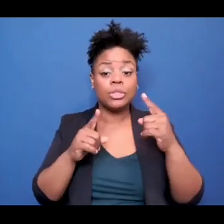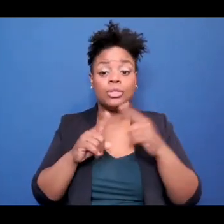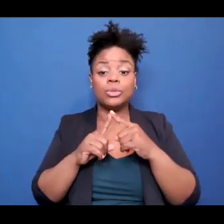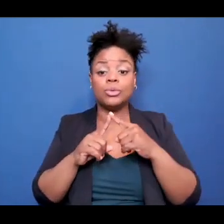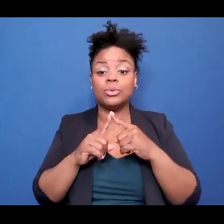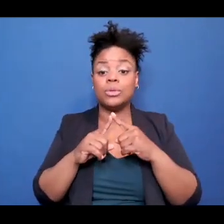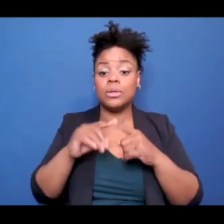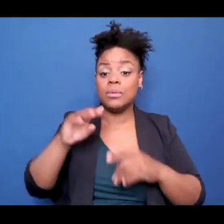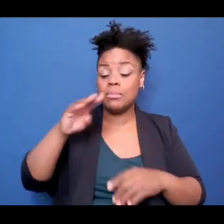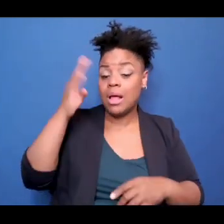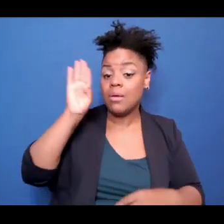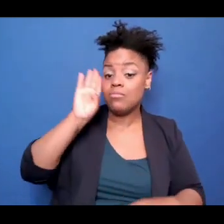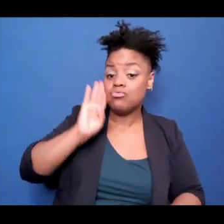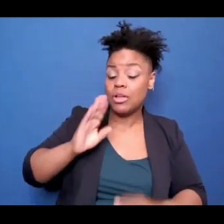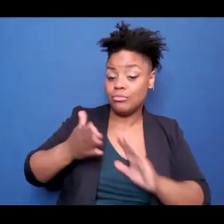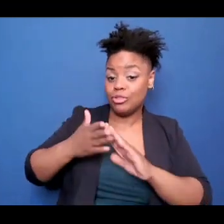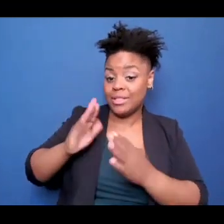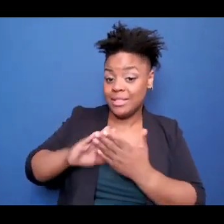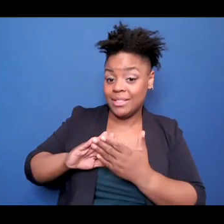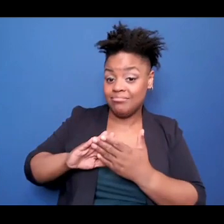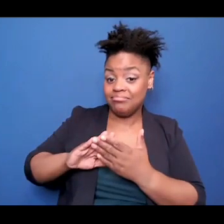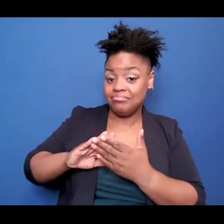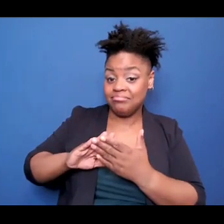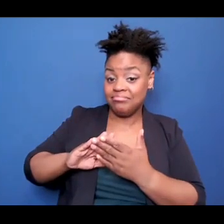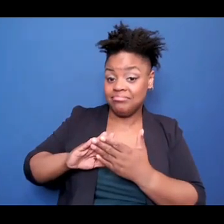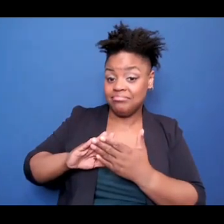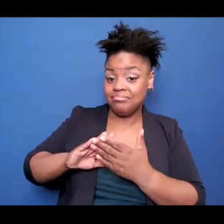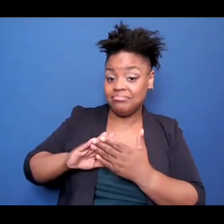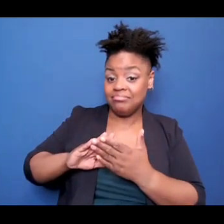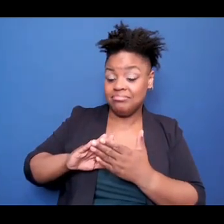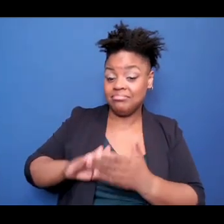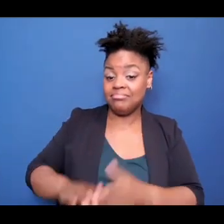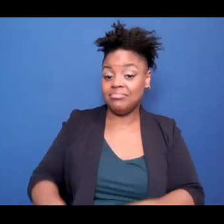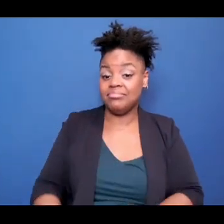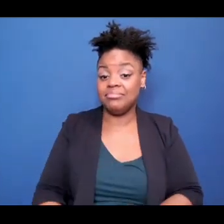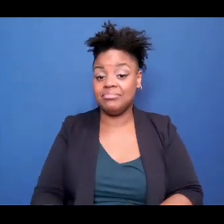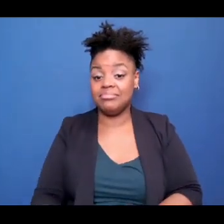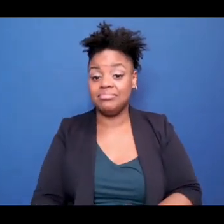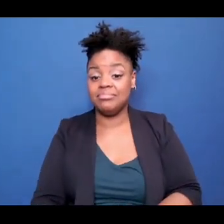AMERICAN MARKETING. MASTER SETTLEMENT AGREEMENT IN